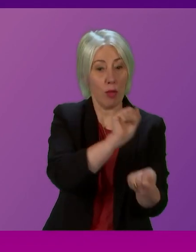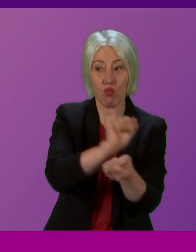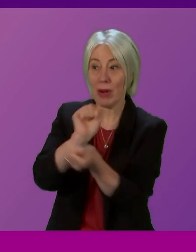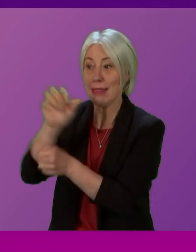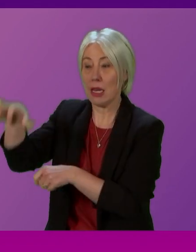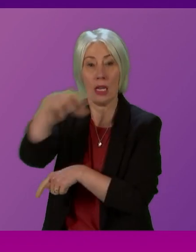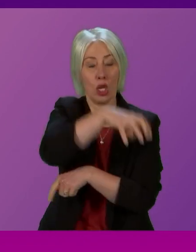should be accommodated in.